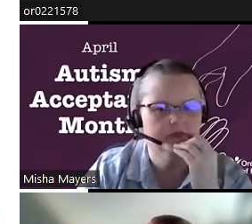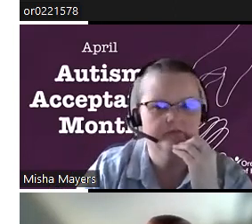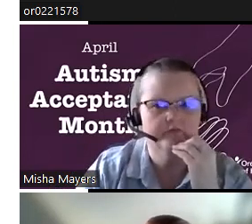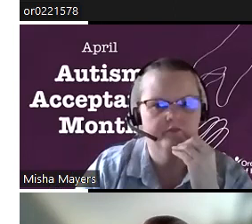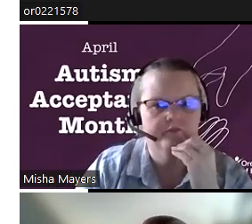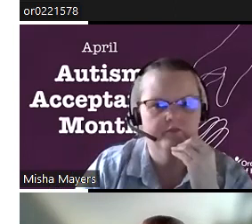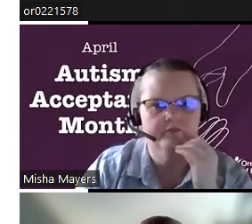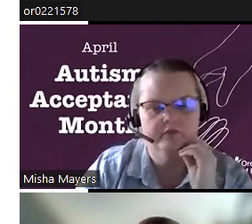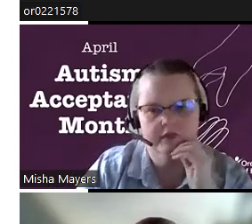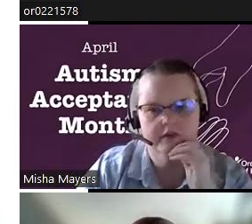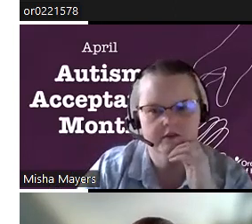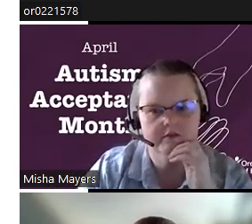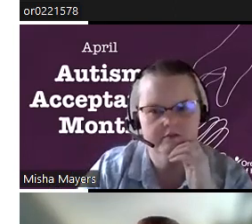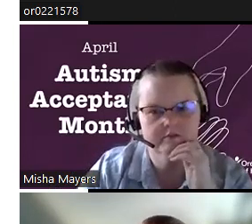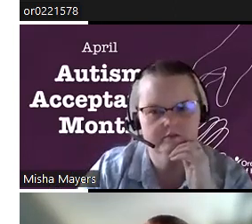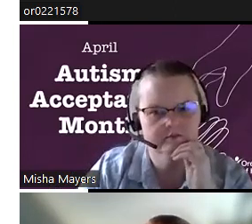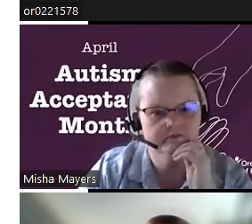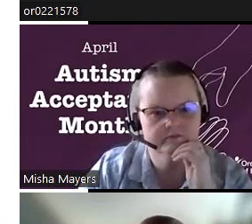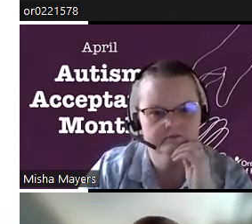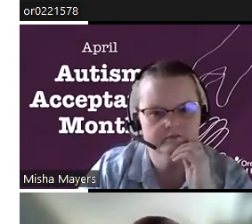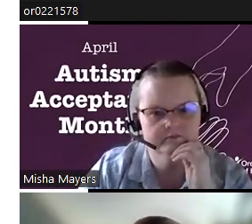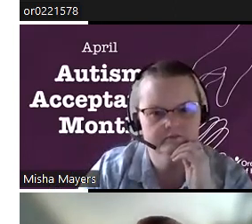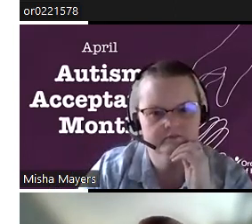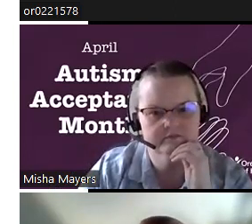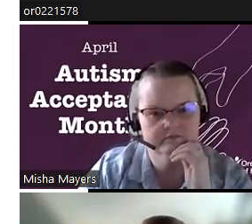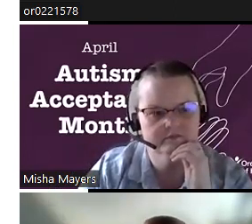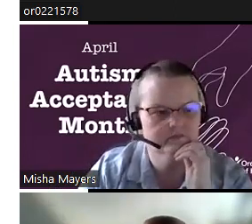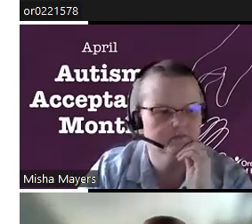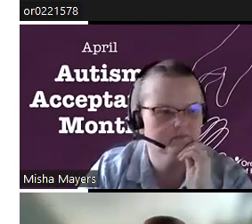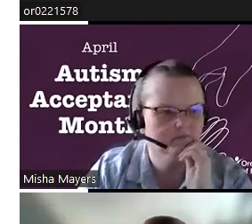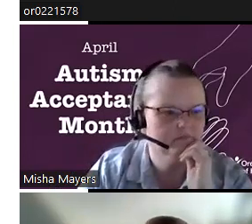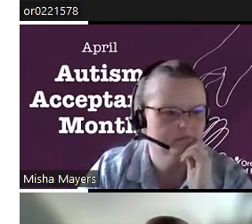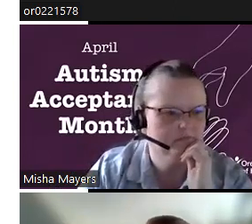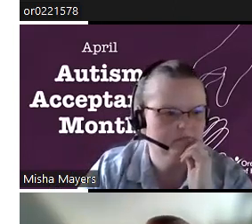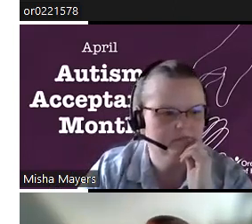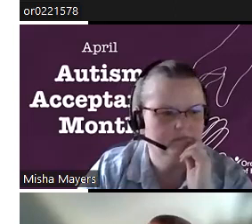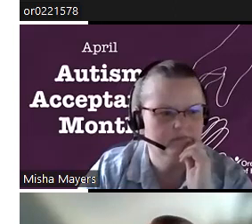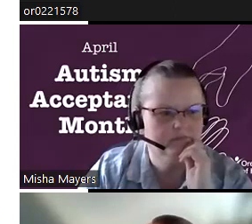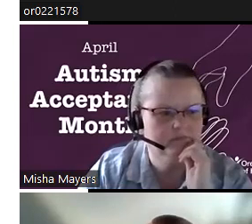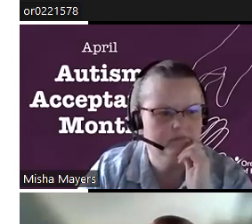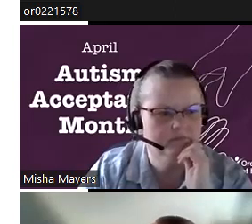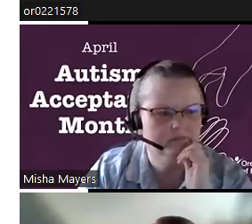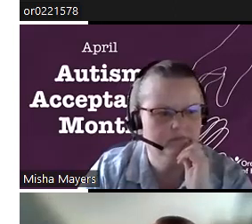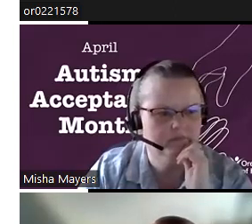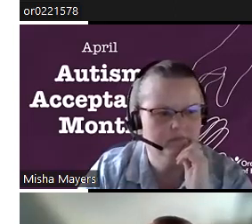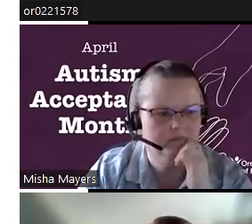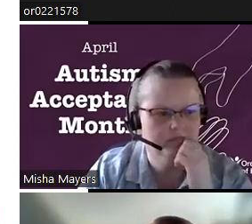HAD LITTLE KIDS, THERE WAS NOT A SINGLE LICENSED CHILDCARE PROVIDER IN AT LEAST A 20 MILE RADIUS OF MY HOUSE.